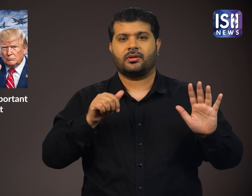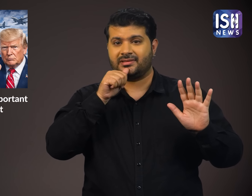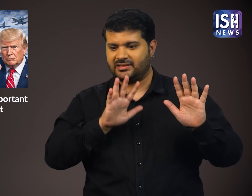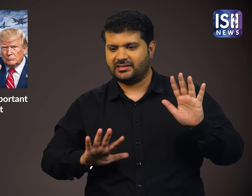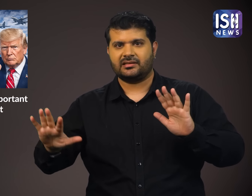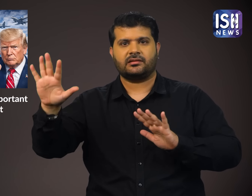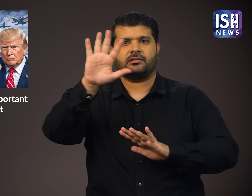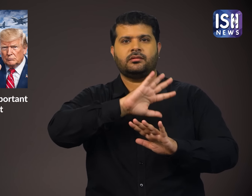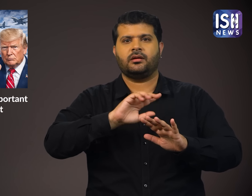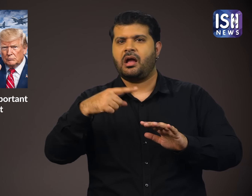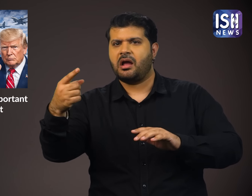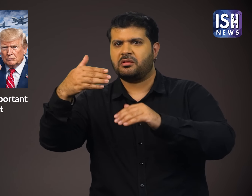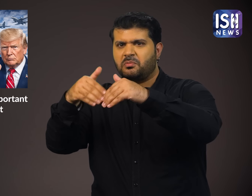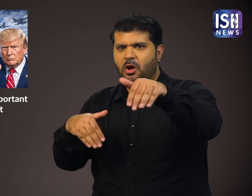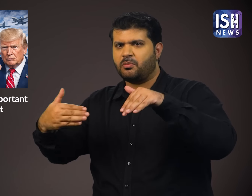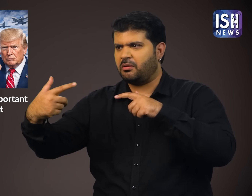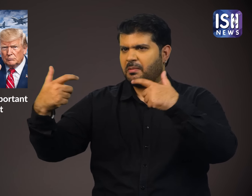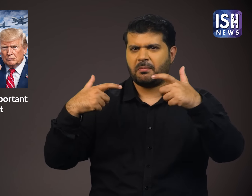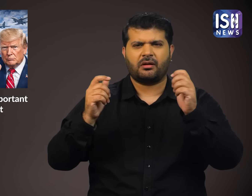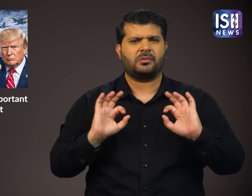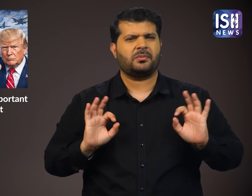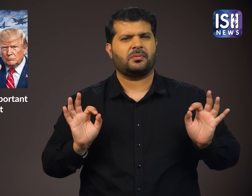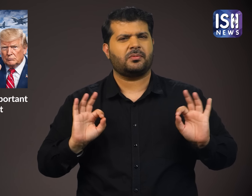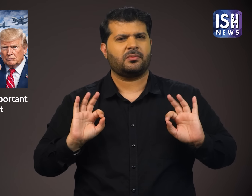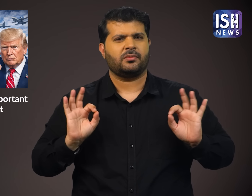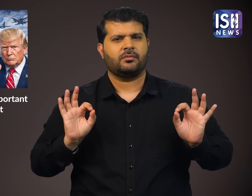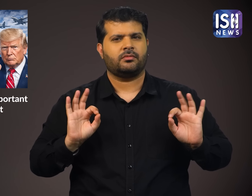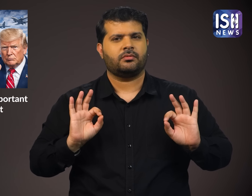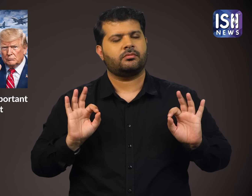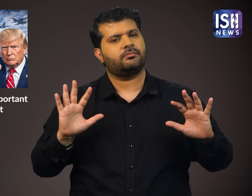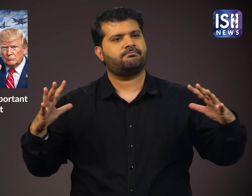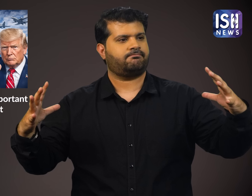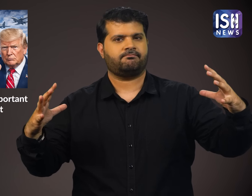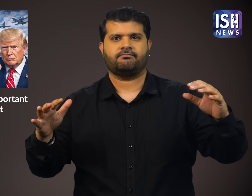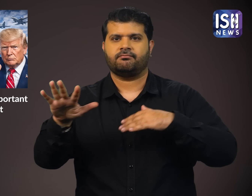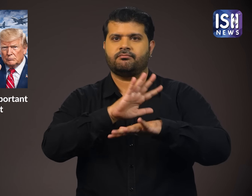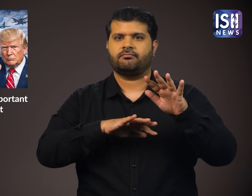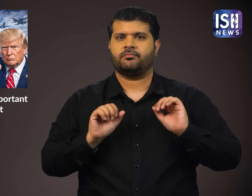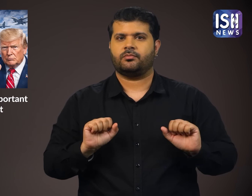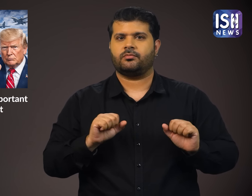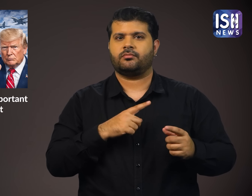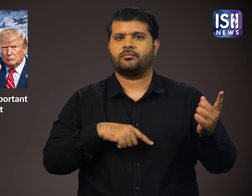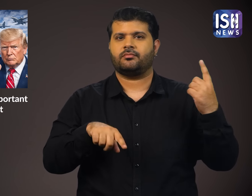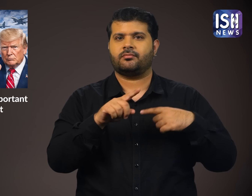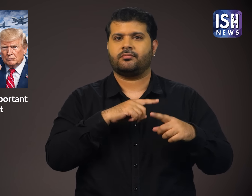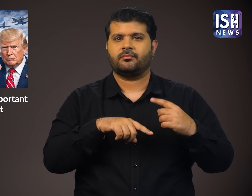Then, the U.S. would be surrounded by sea and not share land borders with other countries.